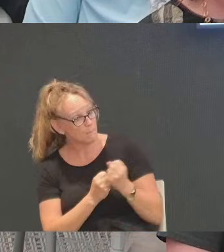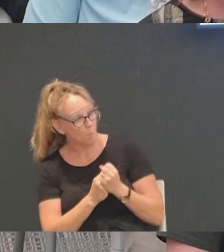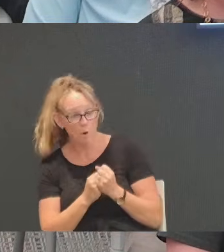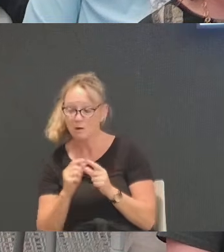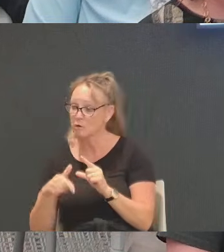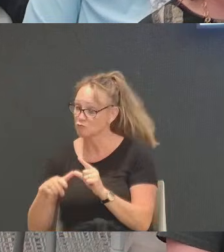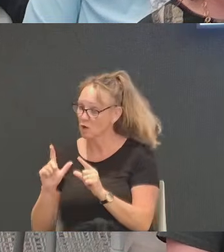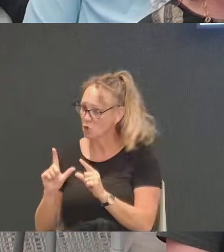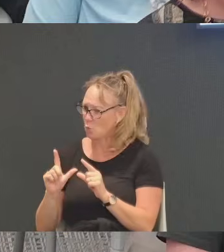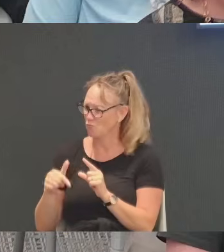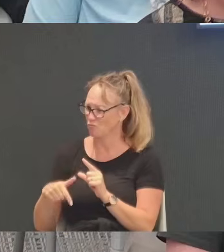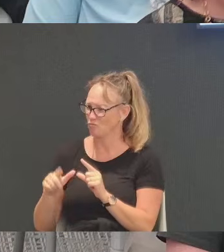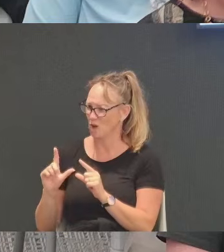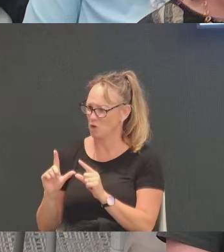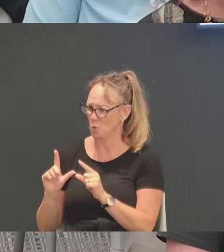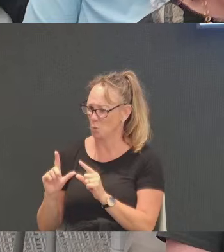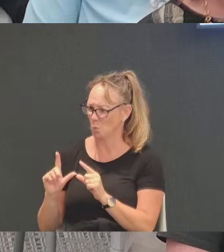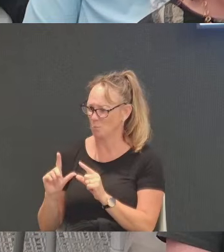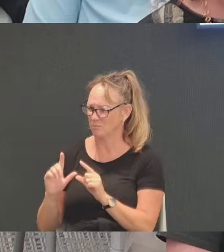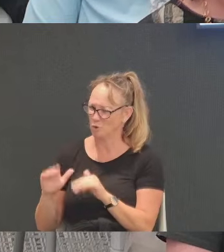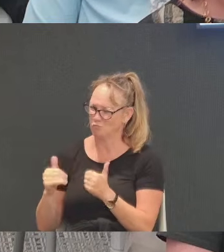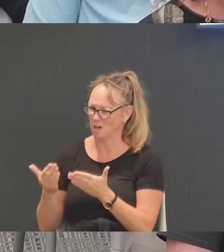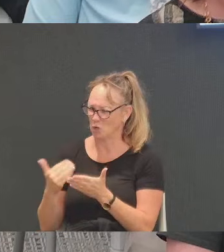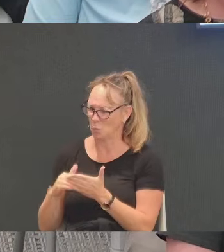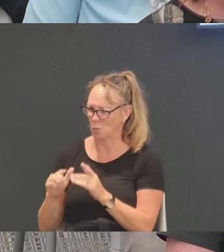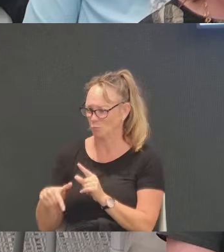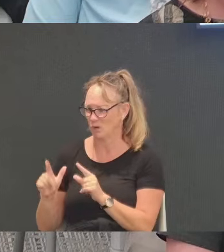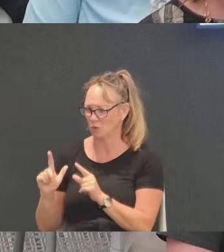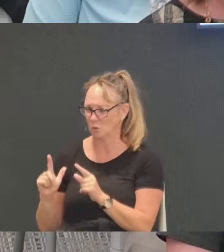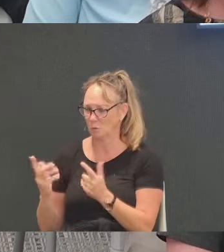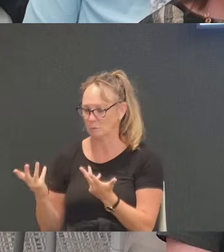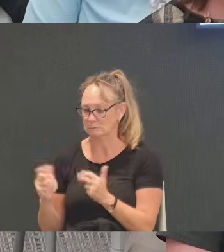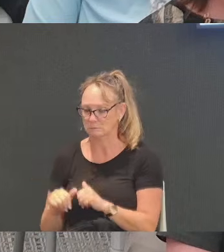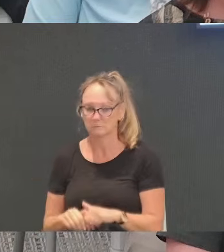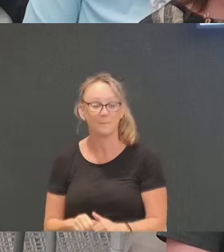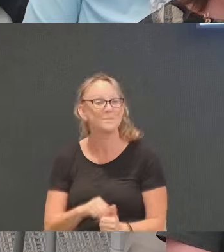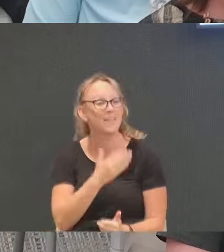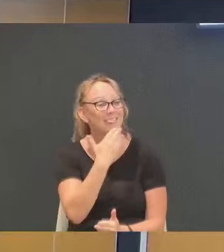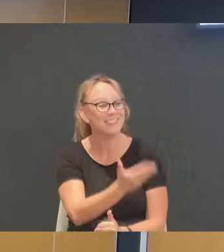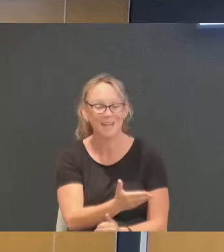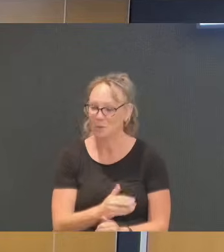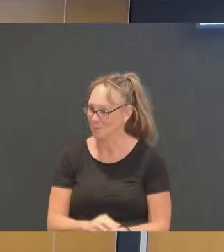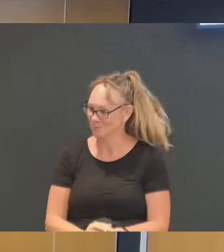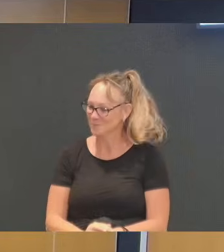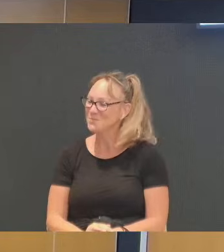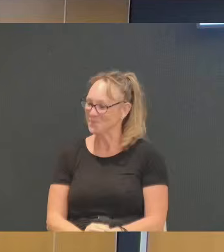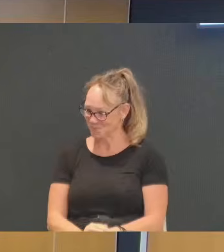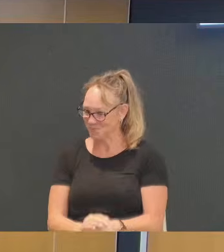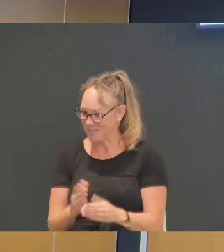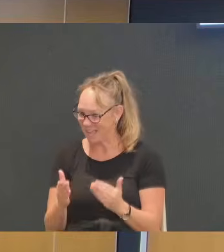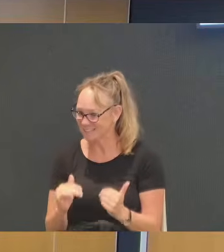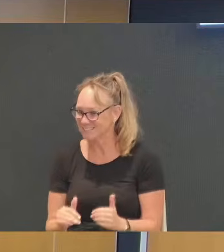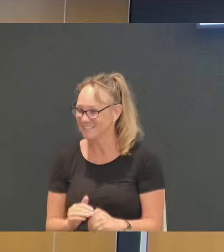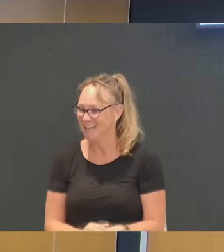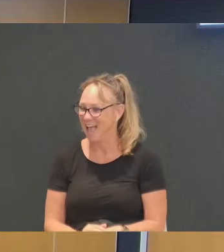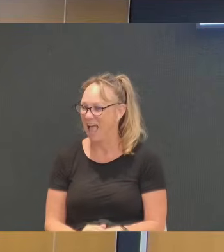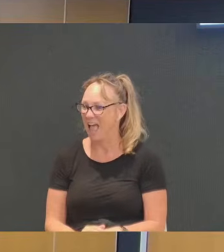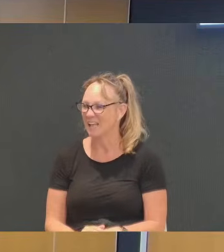to keep its promise termas for their vulnerable children. Thank you for your Thank you. Thanks,